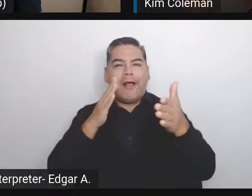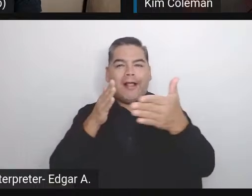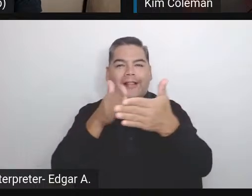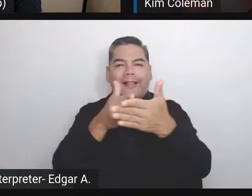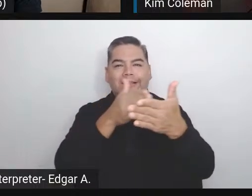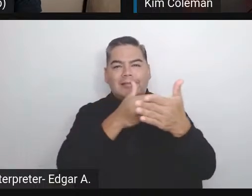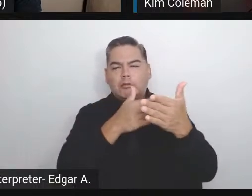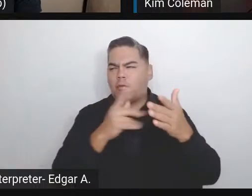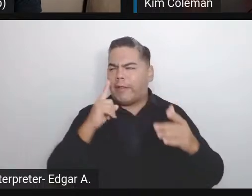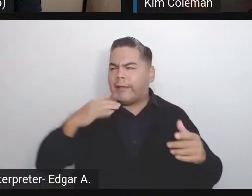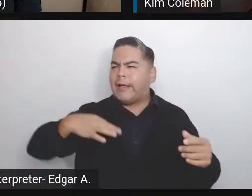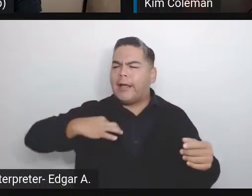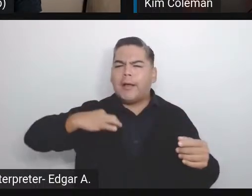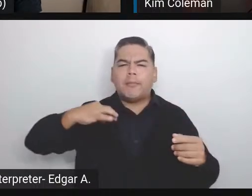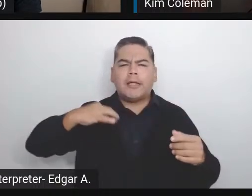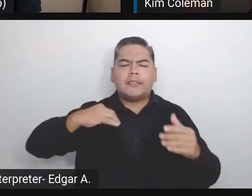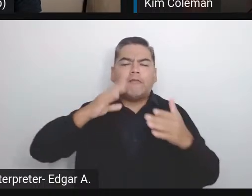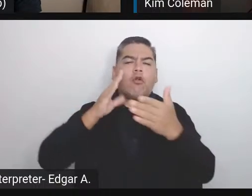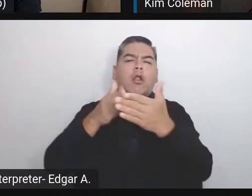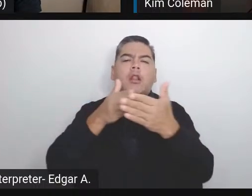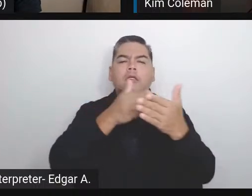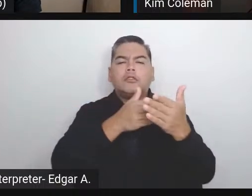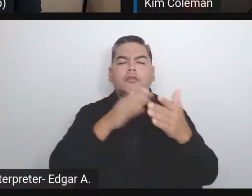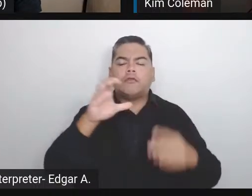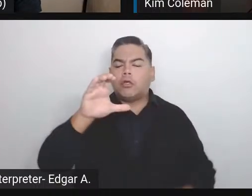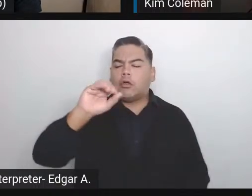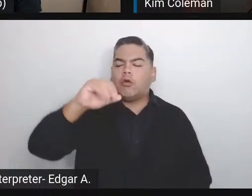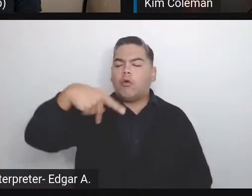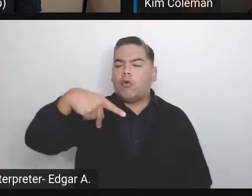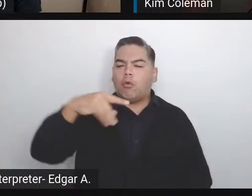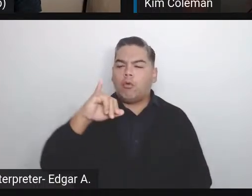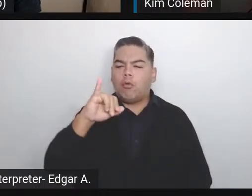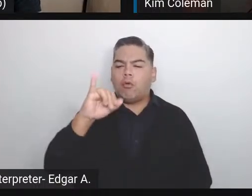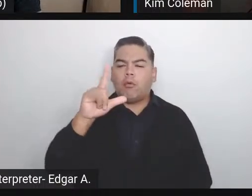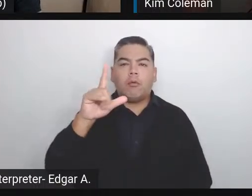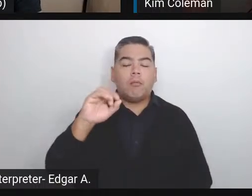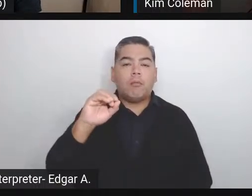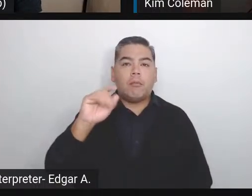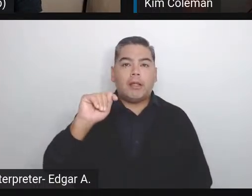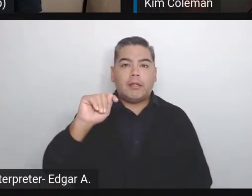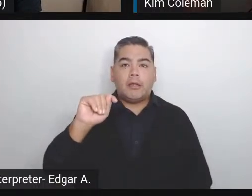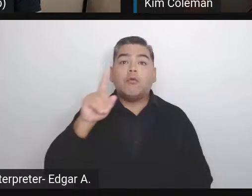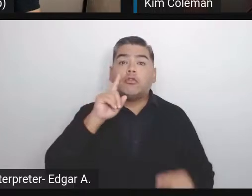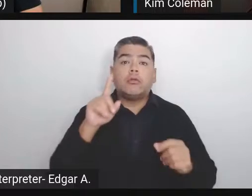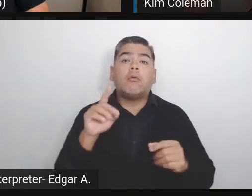Maciek Palmowski: I am kind of afraid and do not really trust all of those big corporations I know there is a lawsuit against